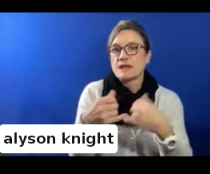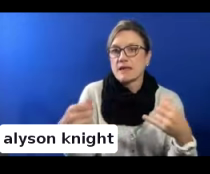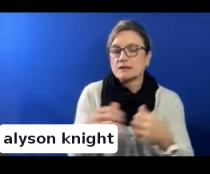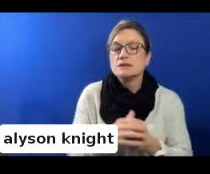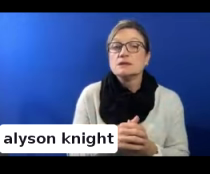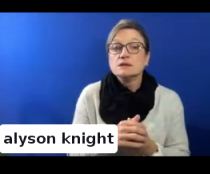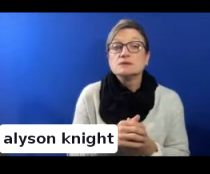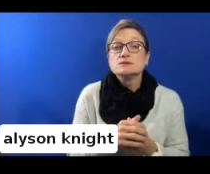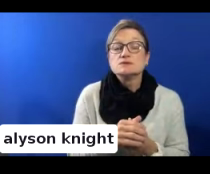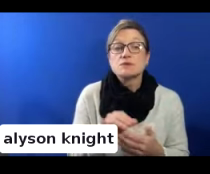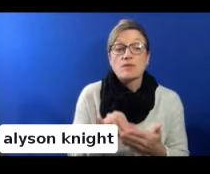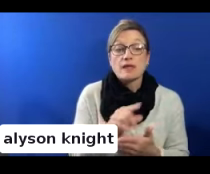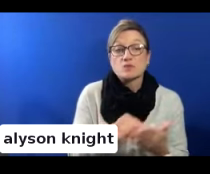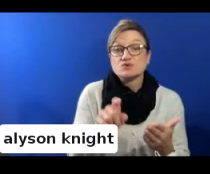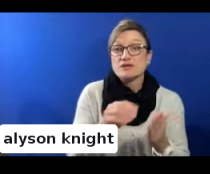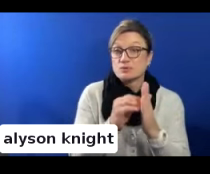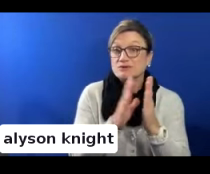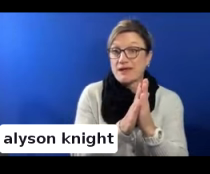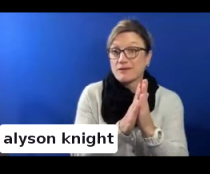That's what you would indicate on the email.